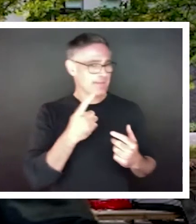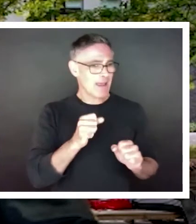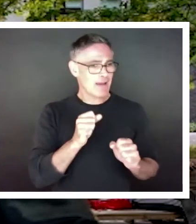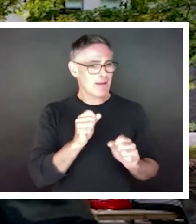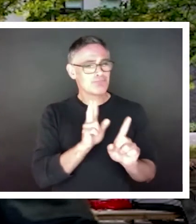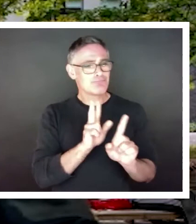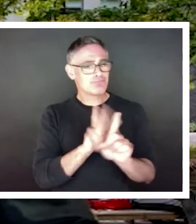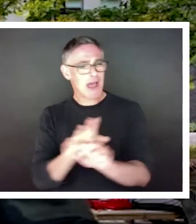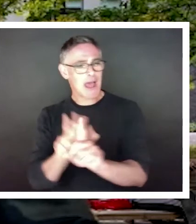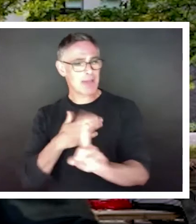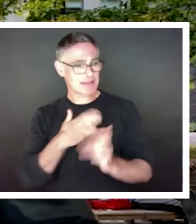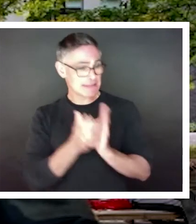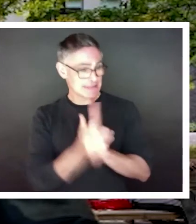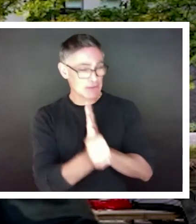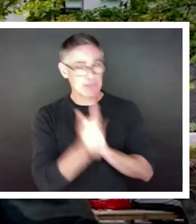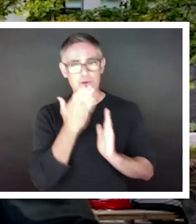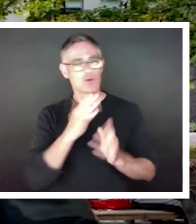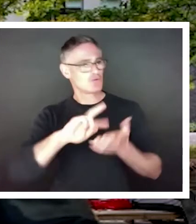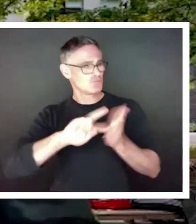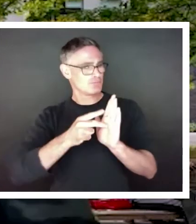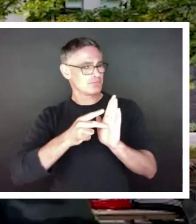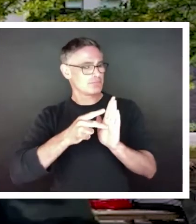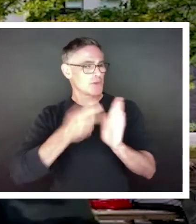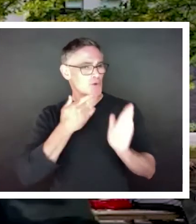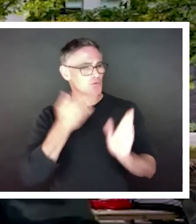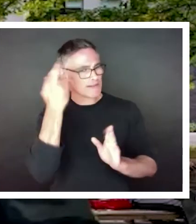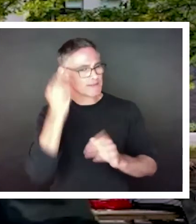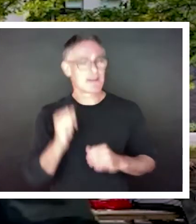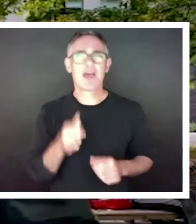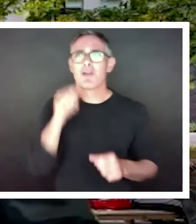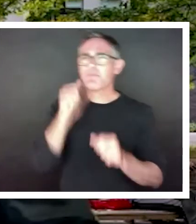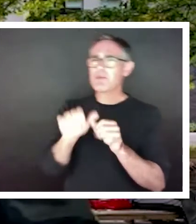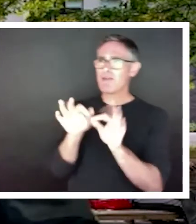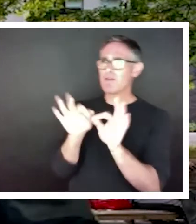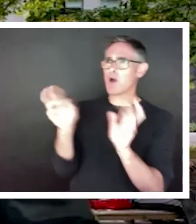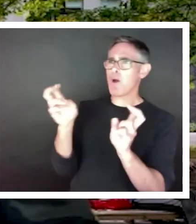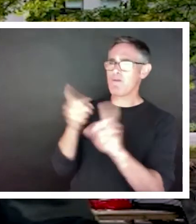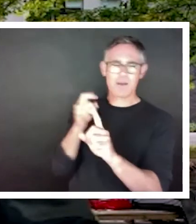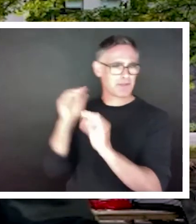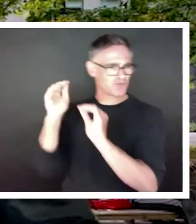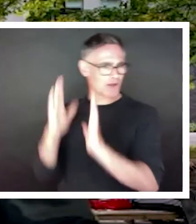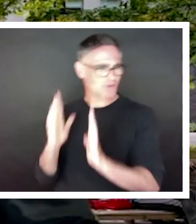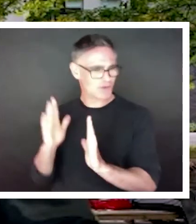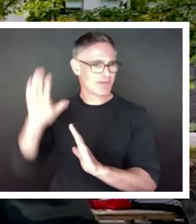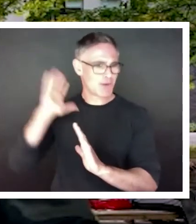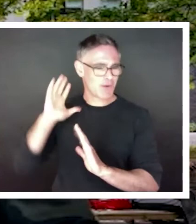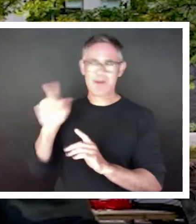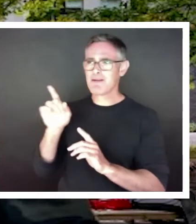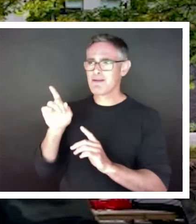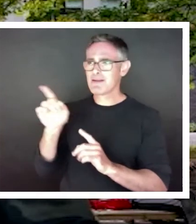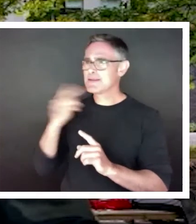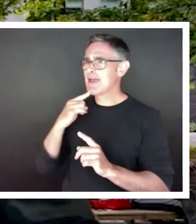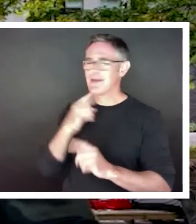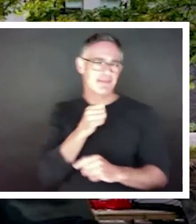With this, I'm reminded by a quote that an instructor of mine often said to me, "You're not stubborn, but rather,